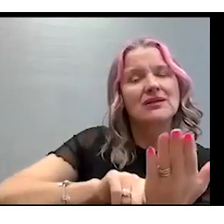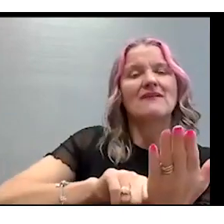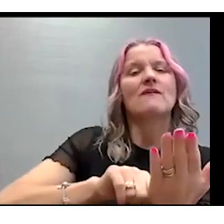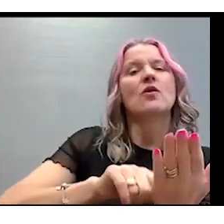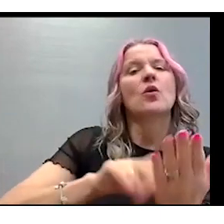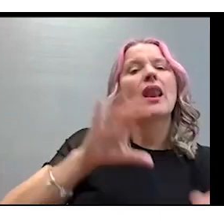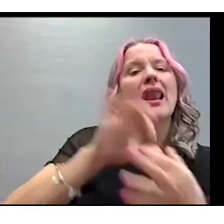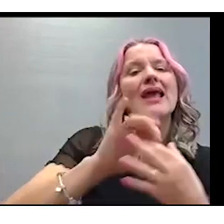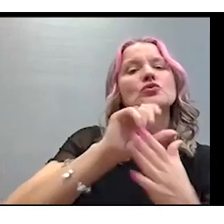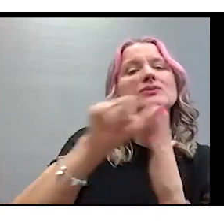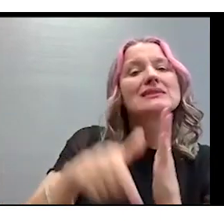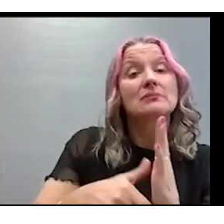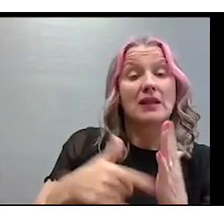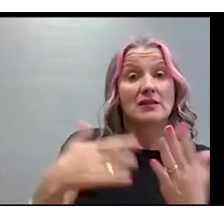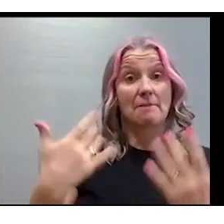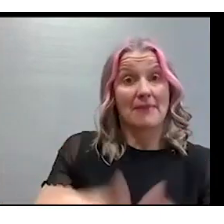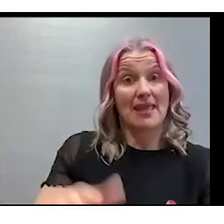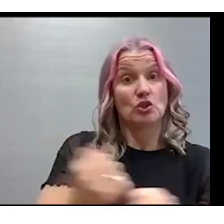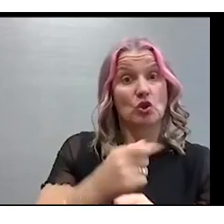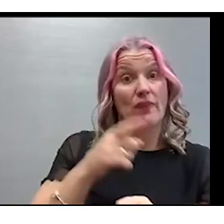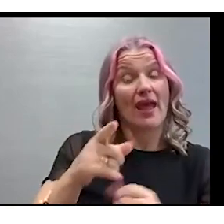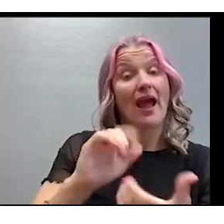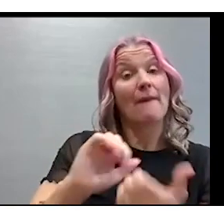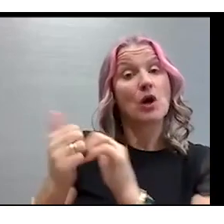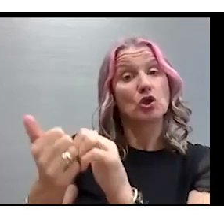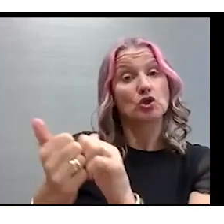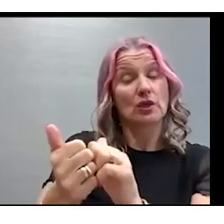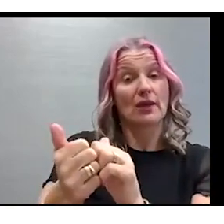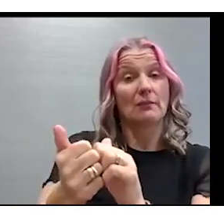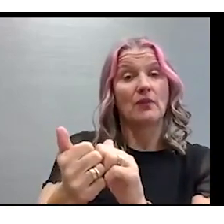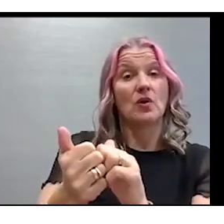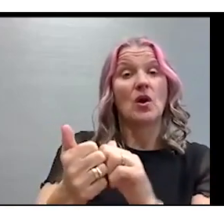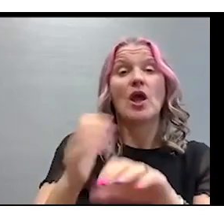And we have done that in partnership with non profits.